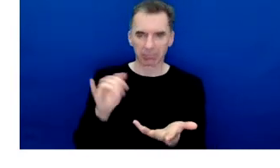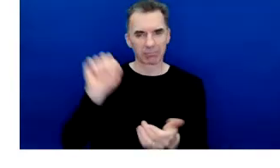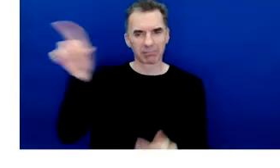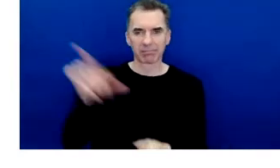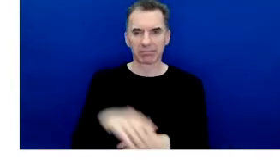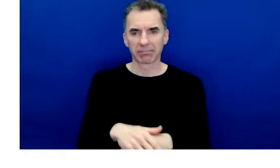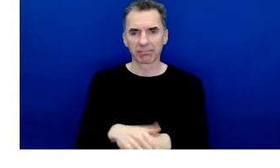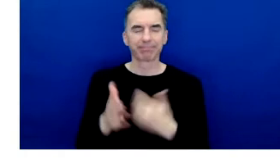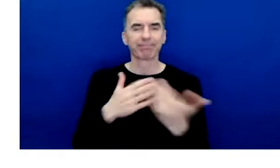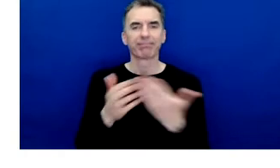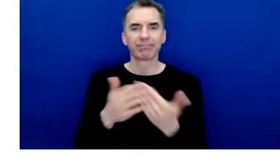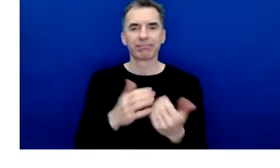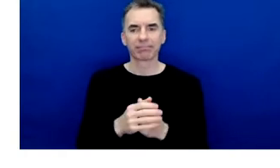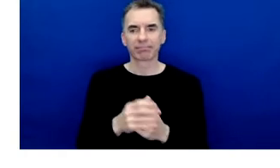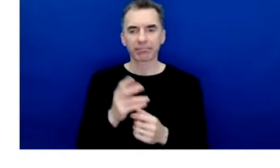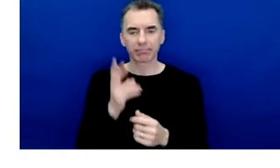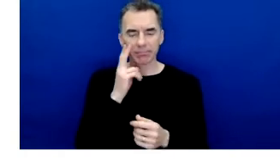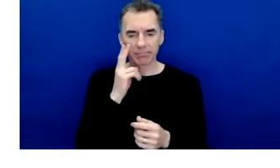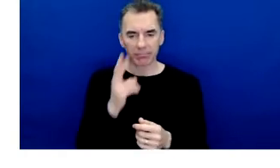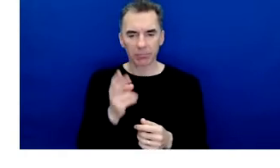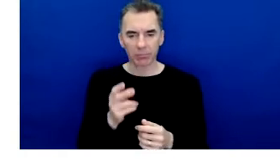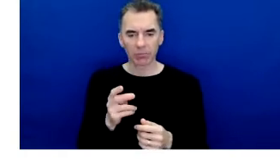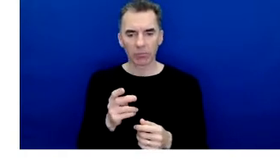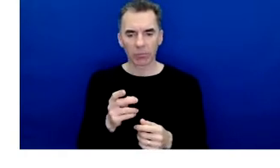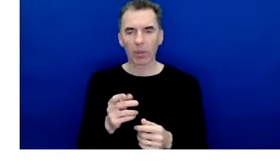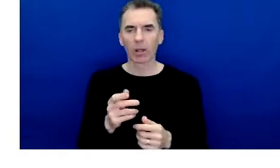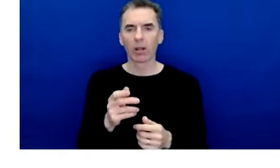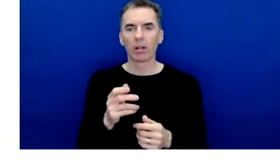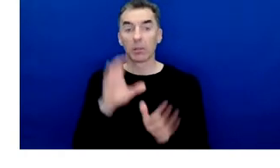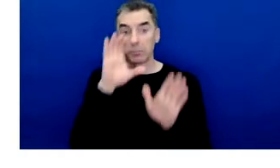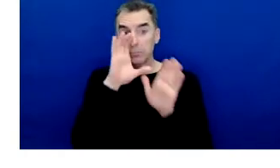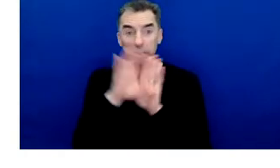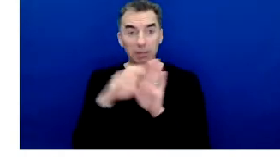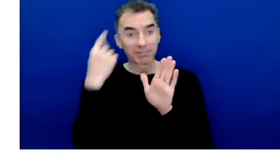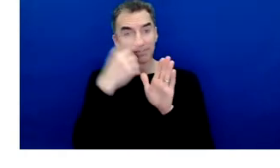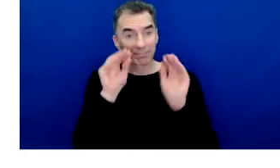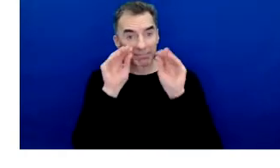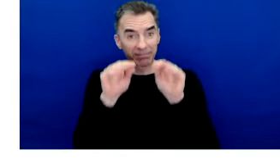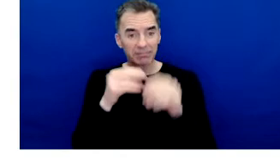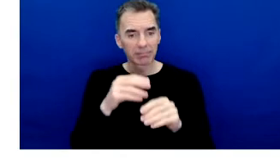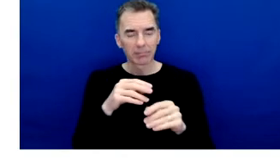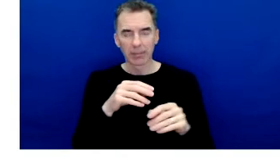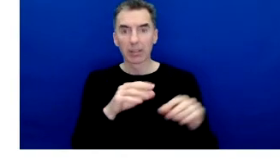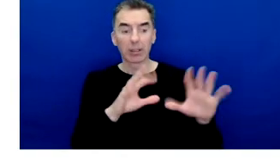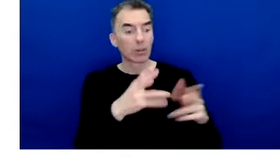let's see. Welcoming profile picture learn names A.S.A.P.